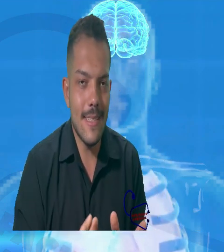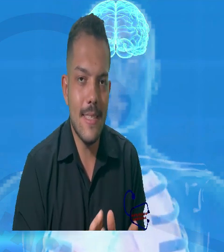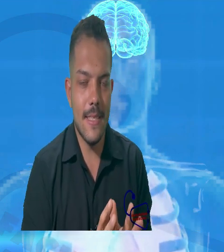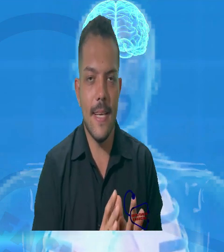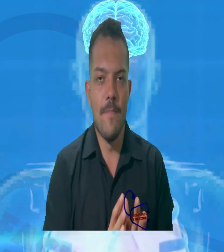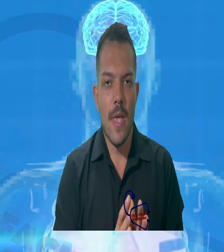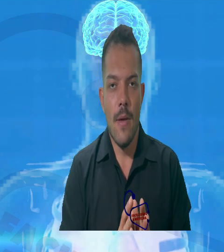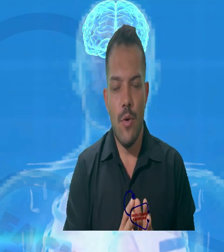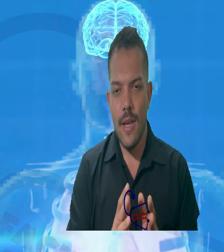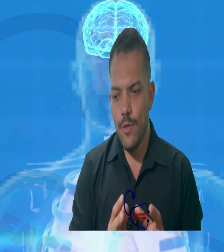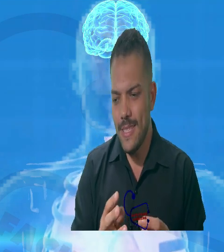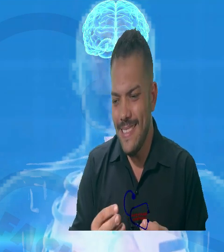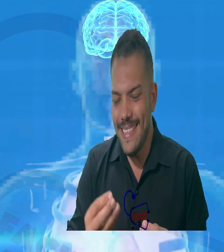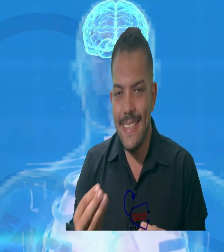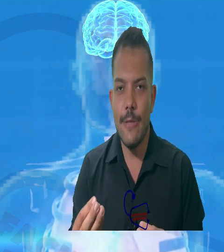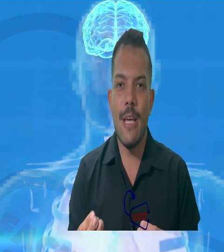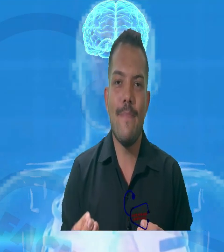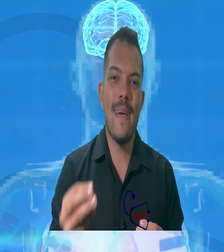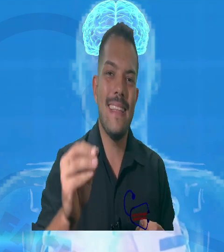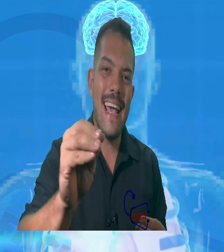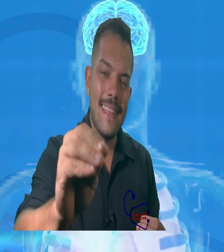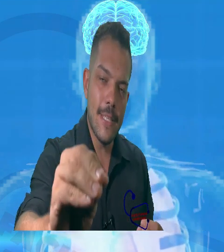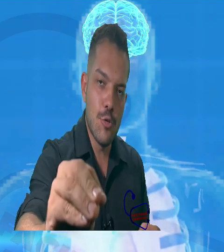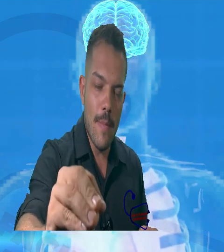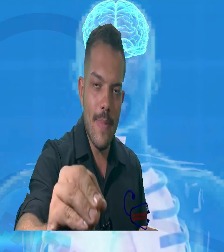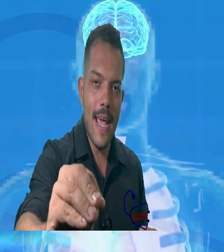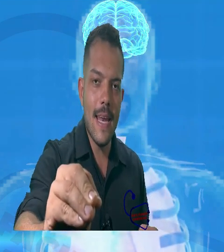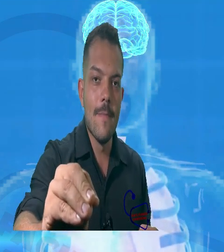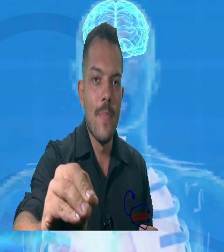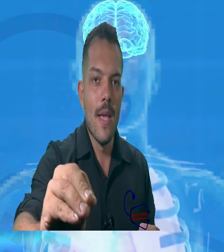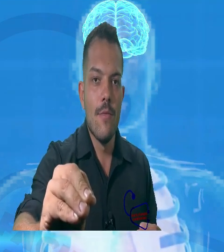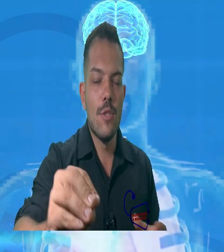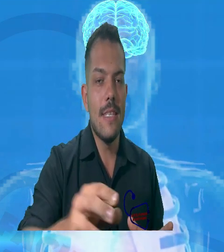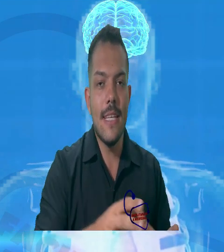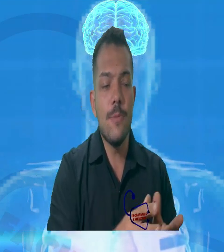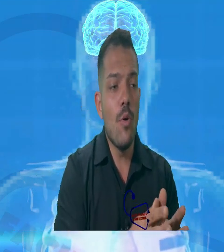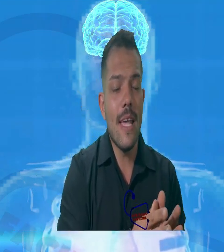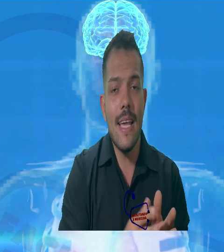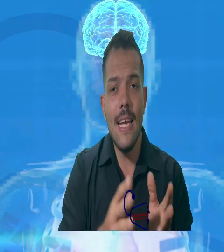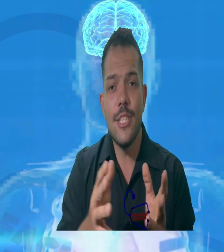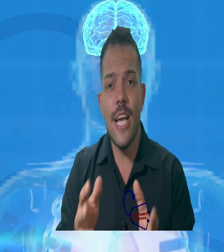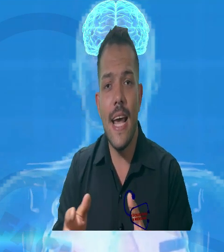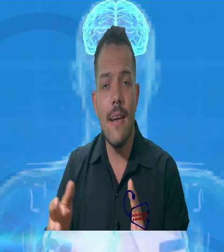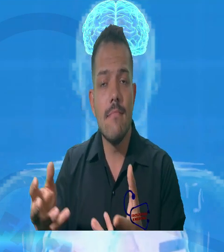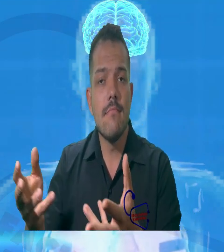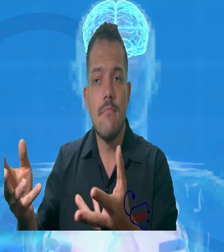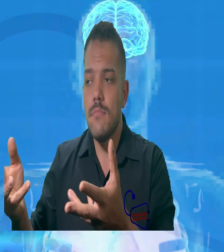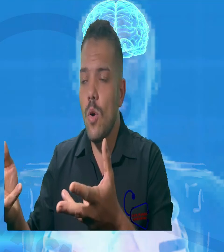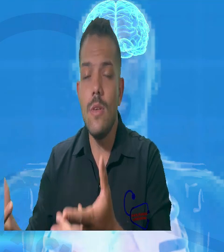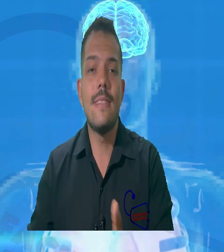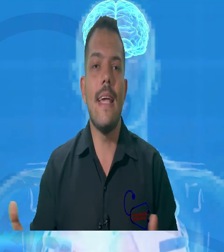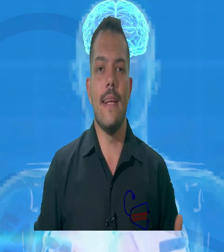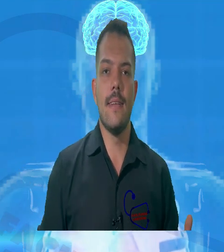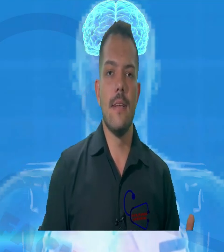understand because you understand that it penetrates your skin, you understand why it causes itching,